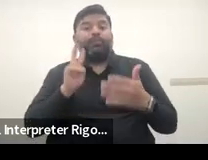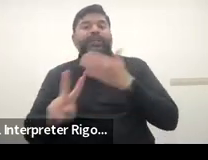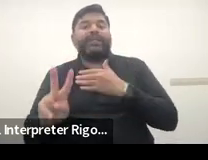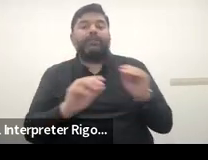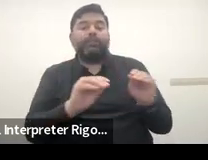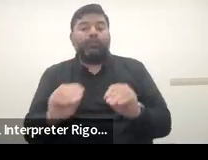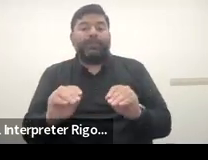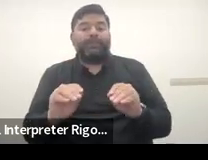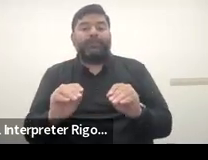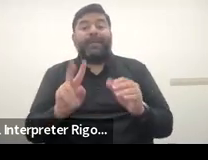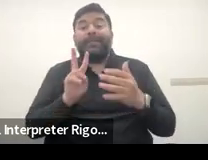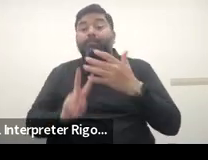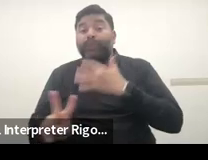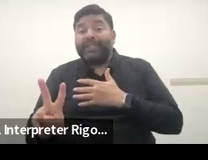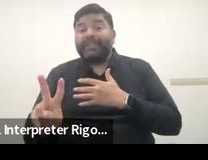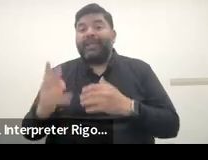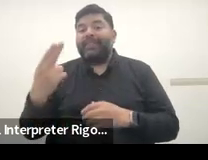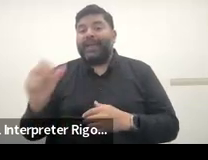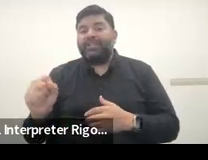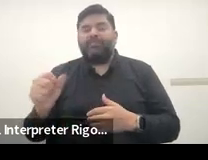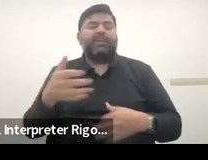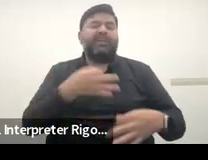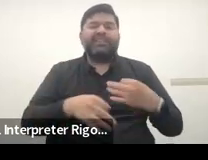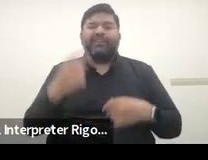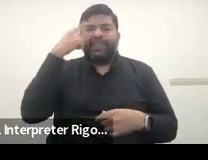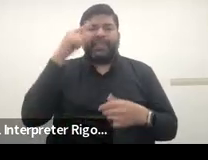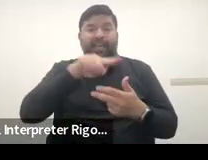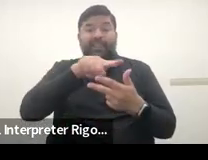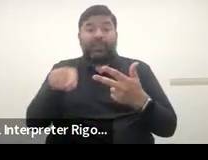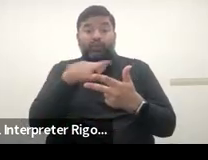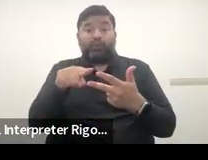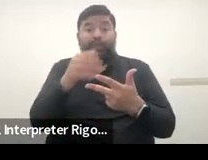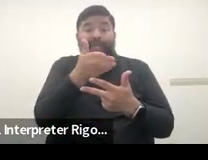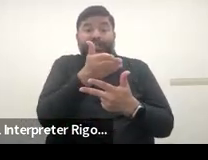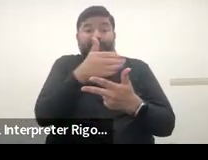predict the handshape instead of just thinking of these as like just one you know sixteen-tuple